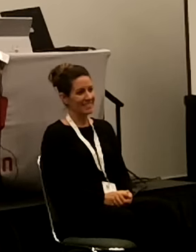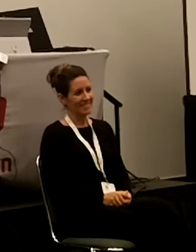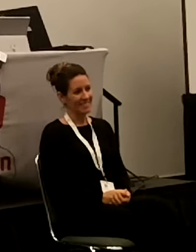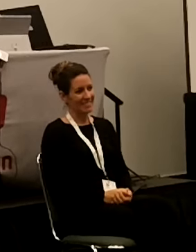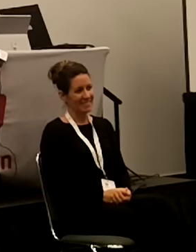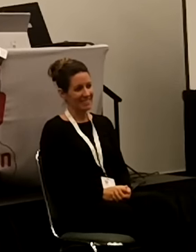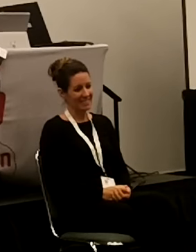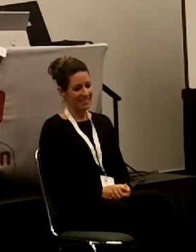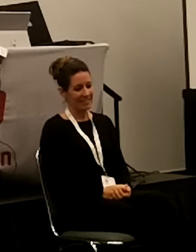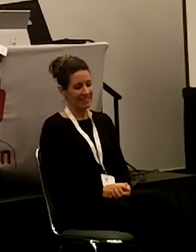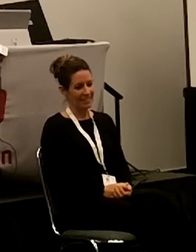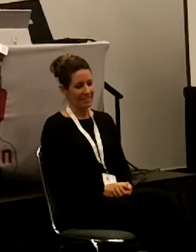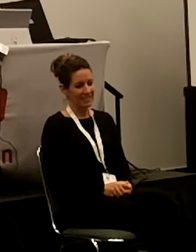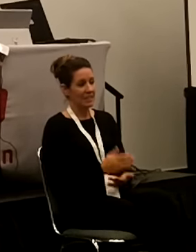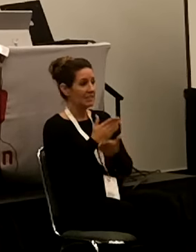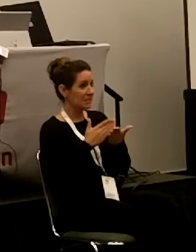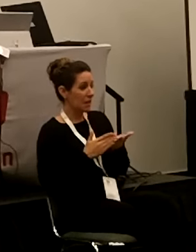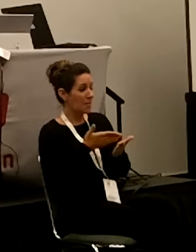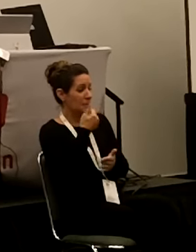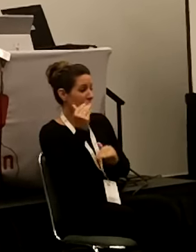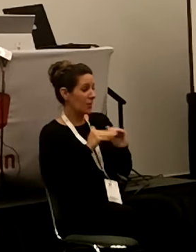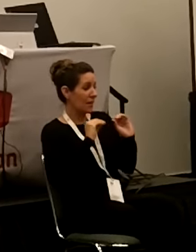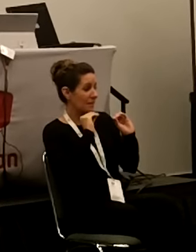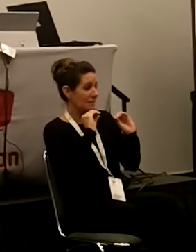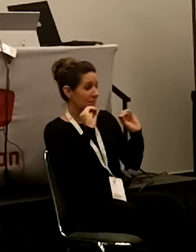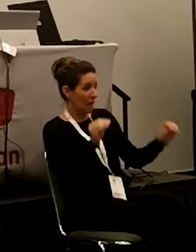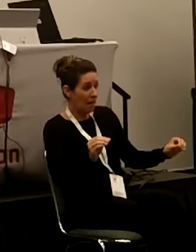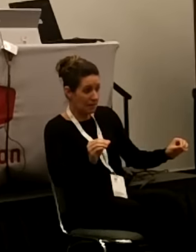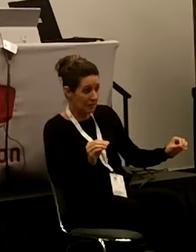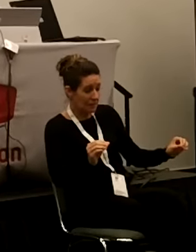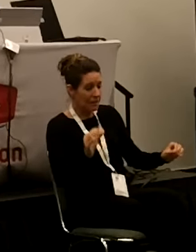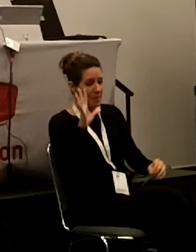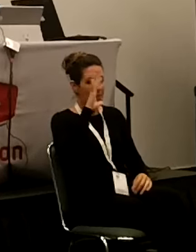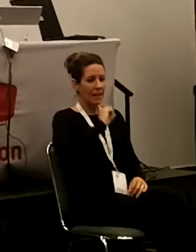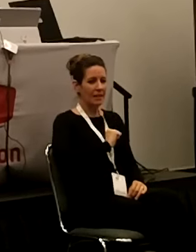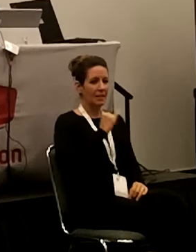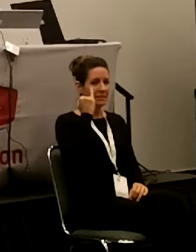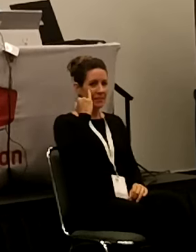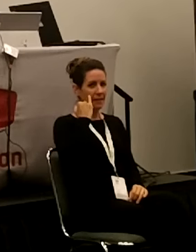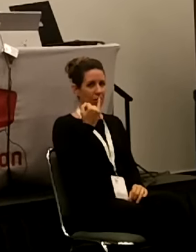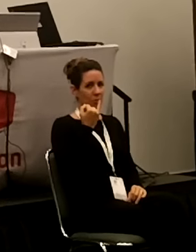Some is better than none. I guess if it were me, if you were to do